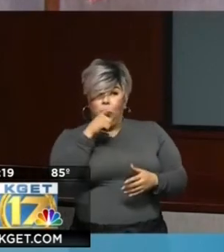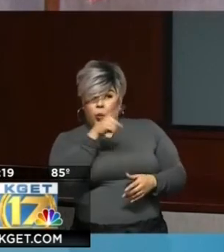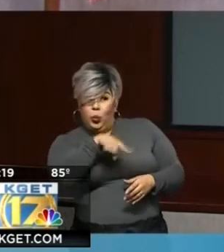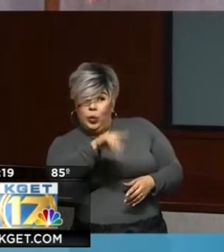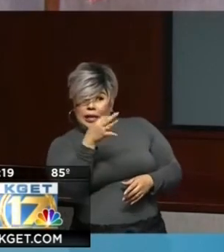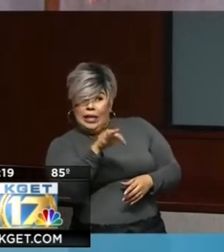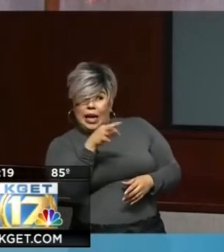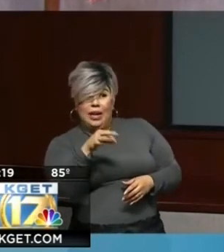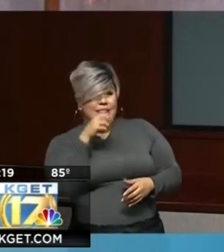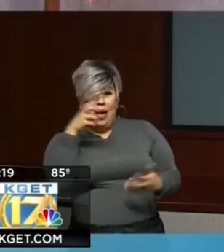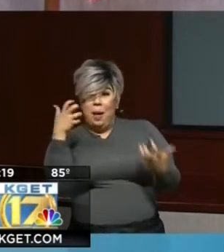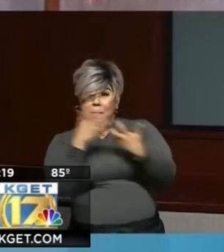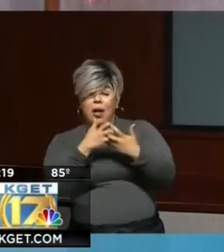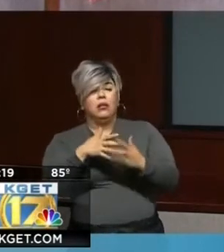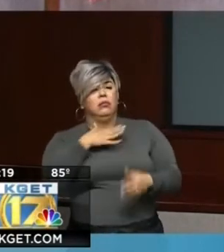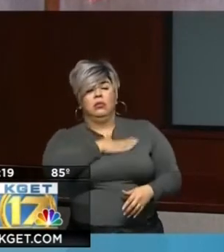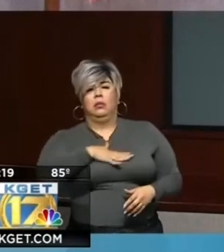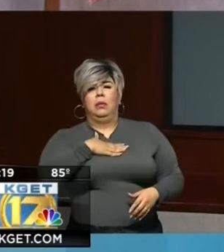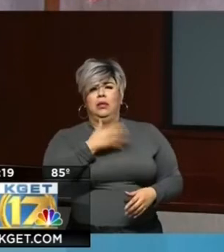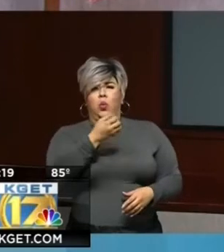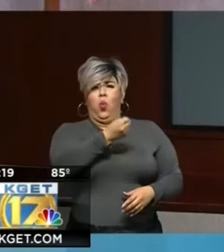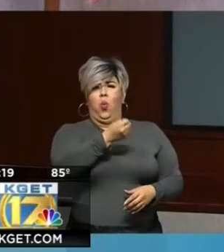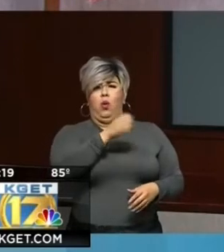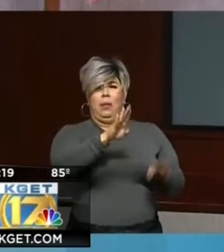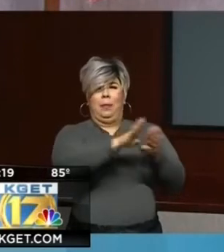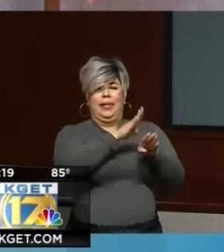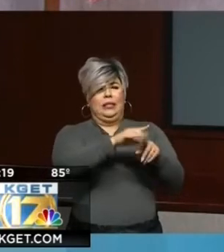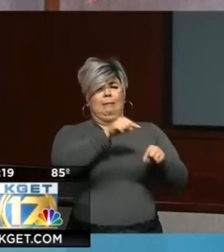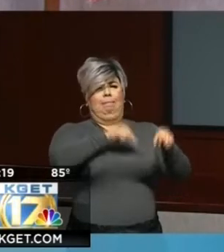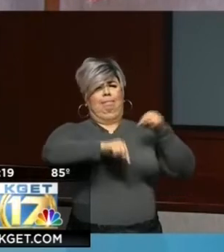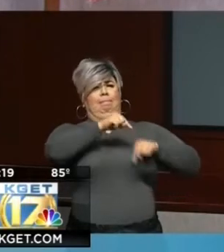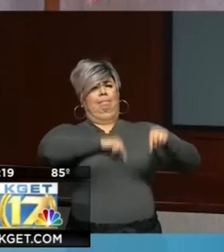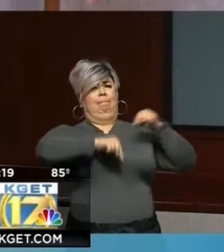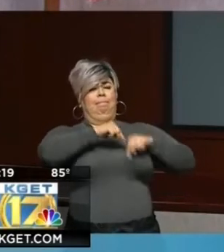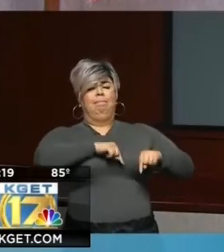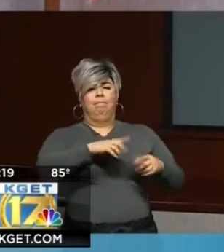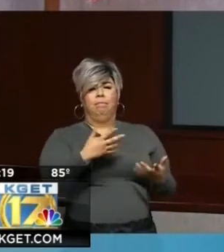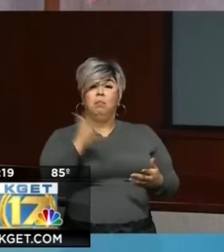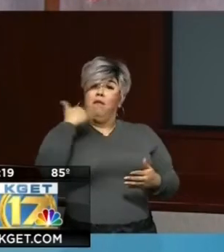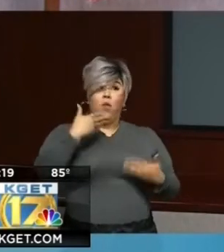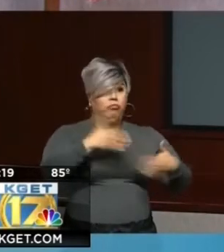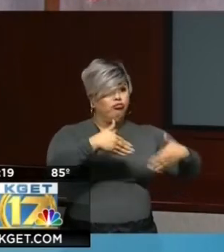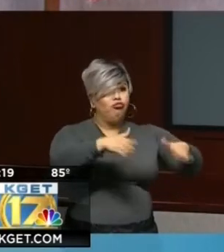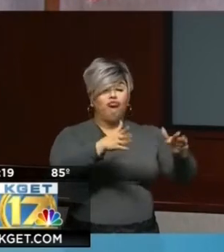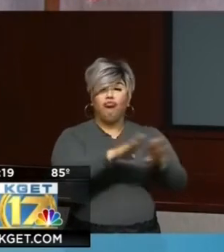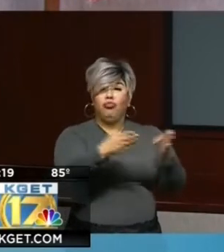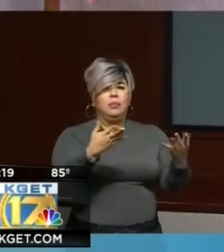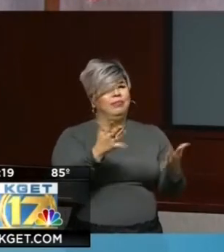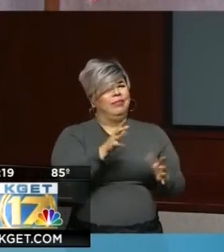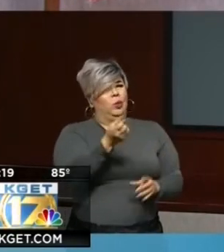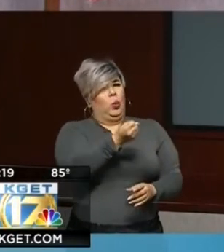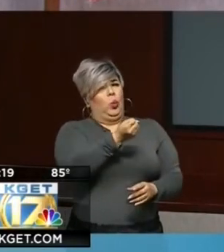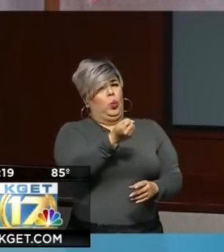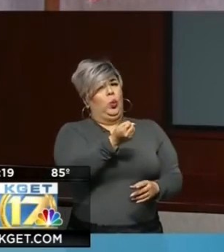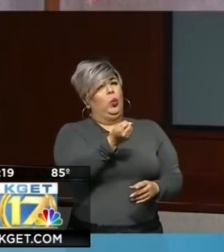70% OF THE POPULATION THAT ARE NOT MEETING THE STATE MONITORING METRICS AND, THEREFORE, THEY HAVE ASKED THOSE COUNTIES TO SCALE BACK ON